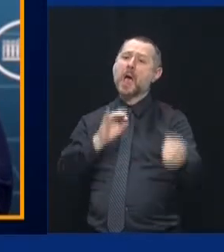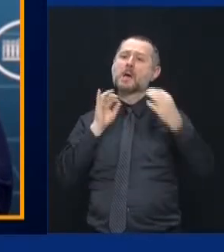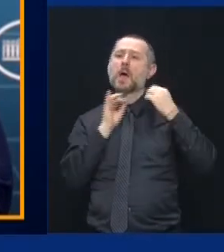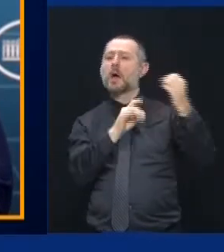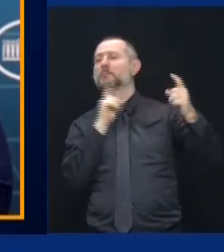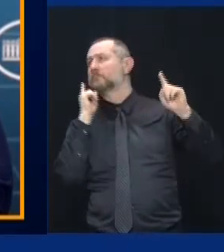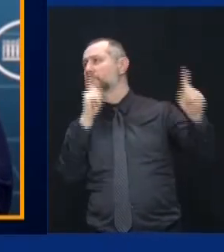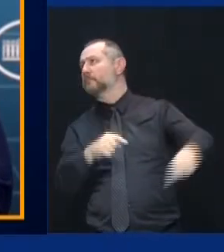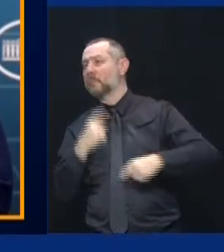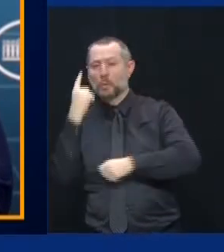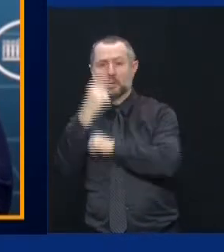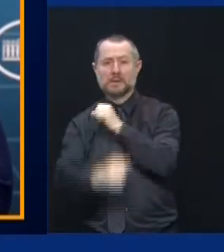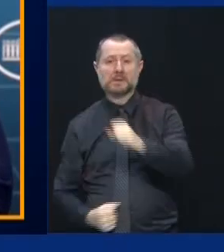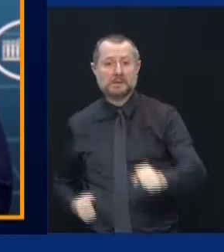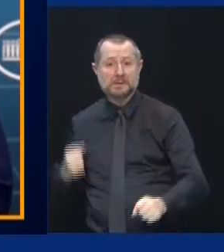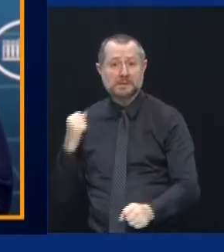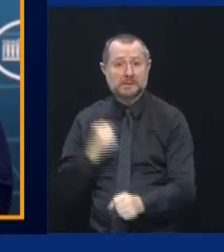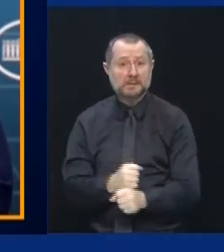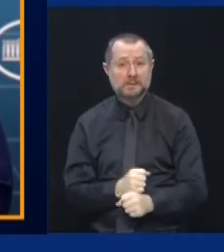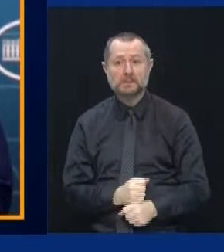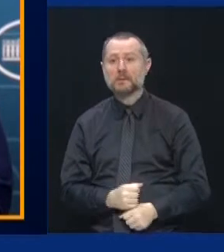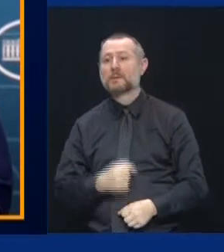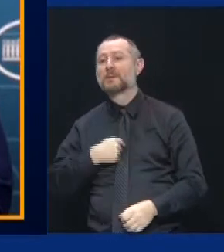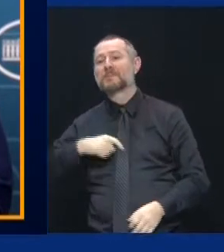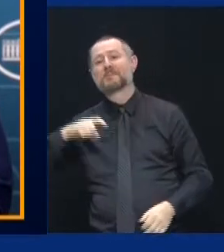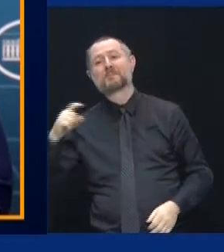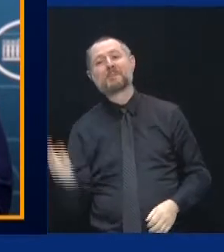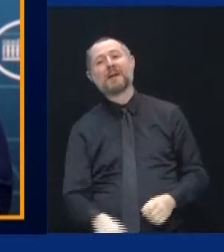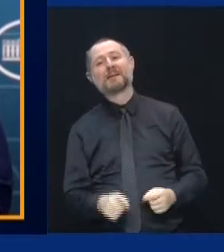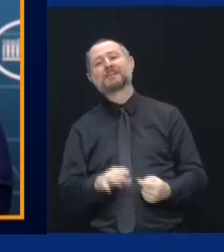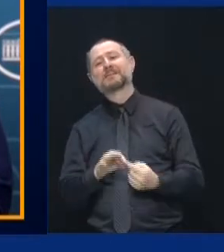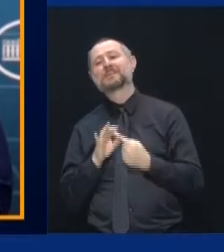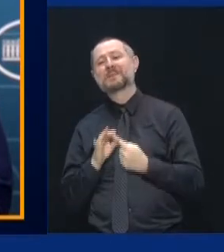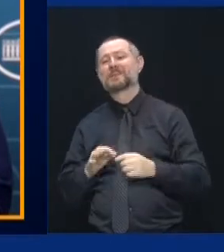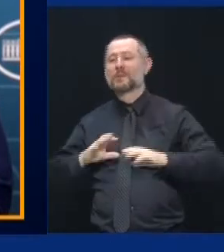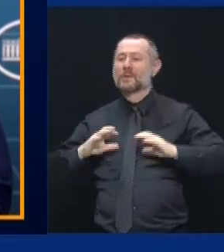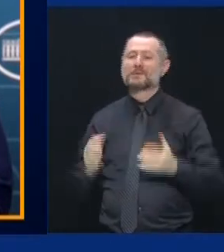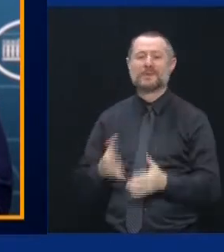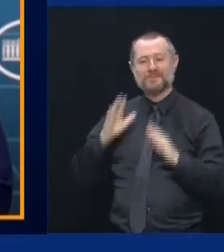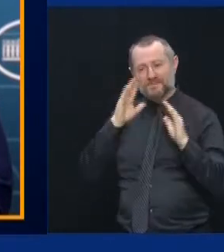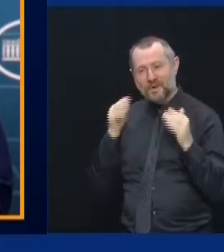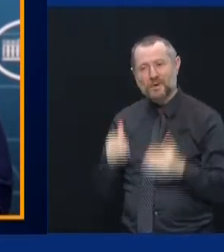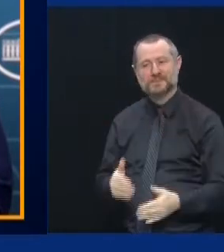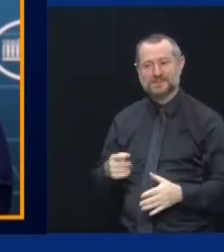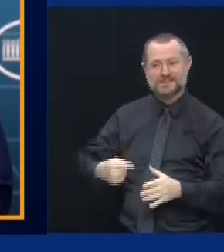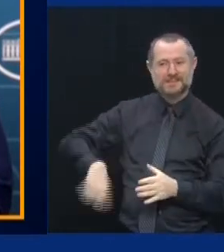I CAN'T TELL YOU HOW WELCOME NEWS IT IS. SOMEONE IN MY POSITION BEEN MAKING THIS CASE AND FIGHTING THIS CASE FOR OVER THE PAST